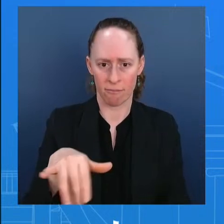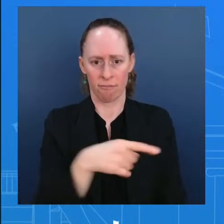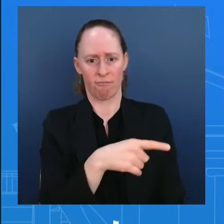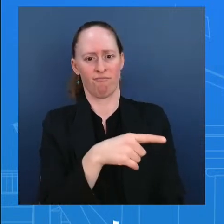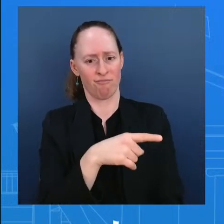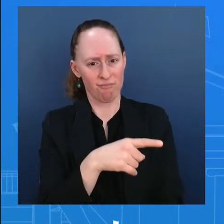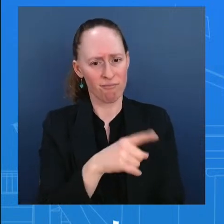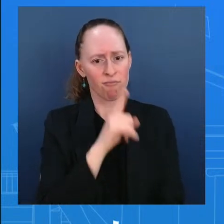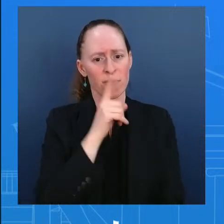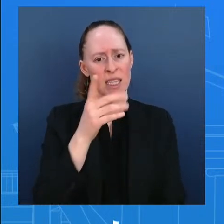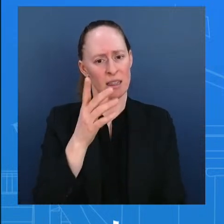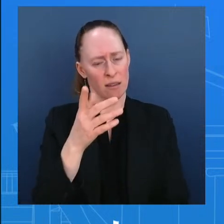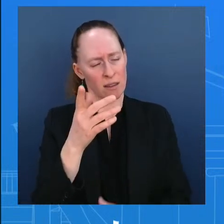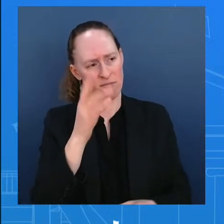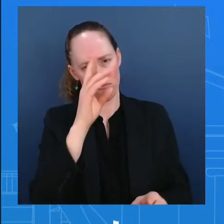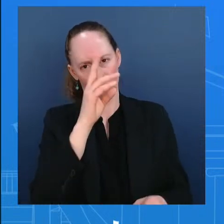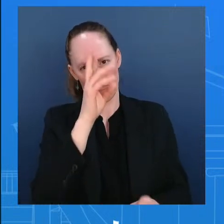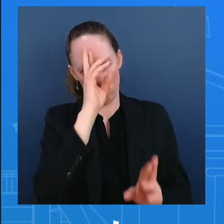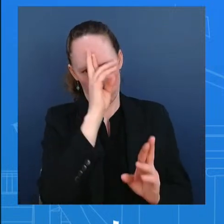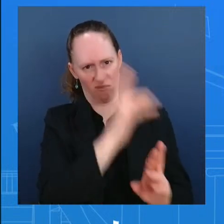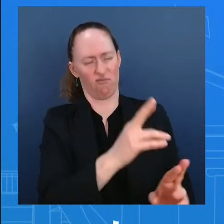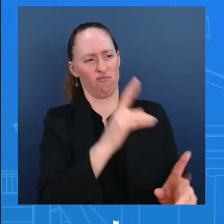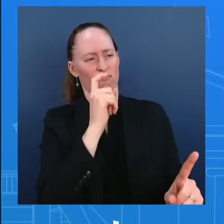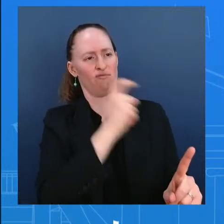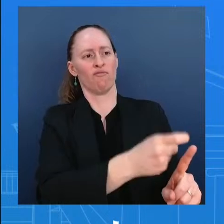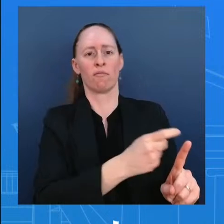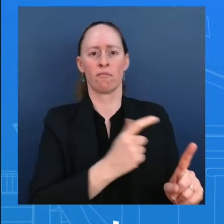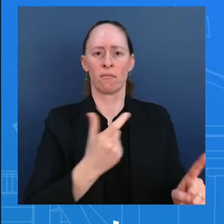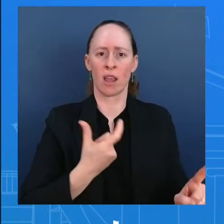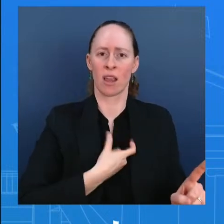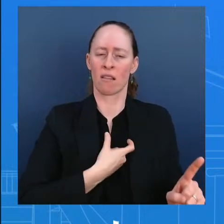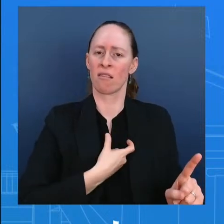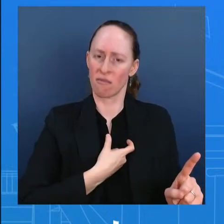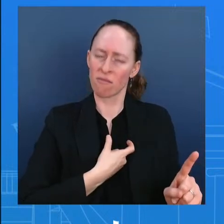And, look, the president is always going to lift up Americans